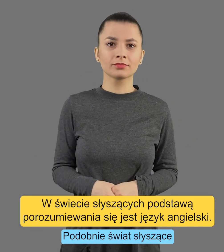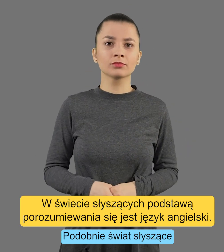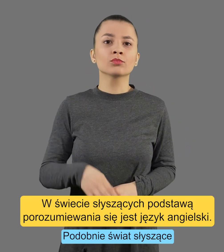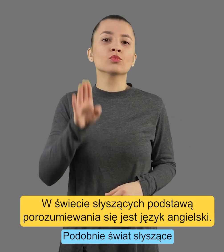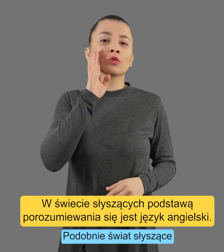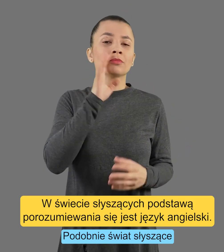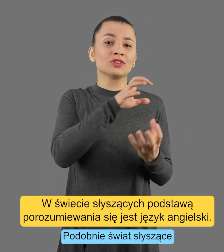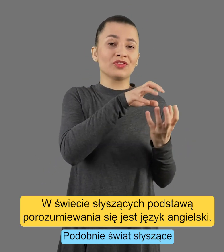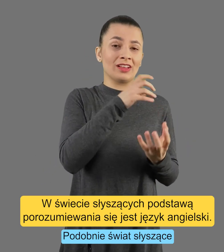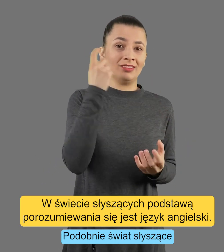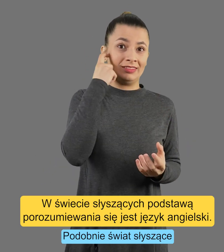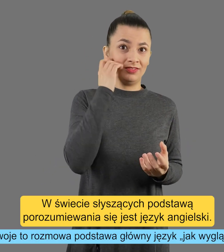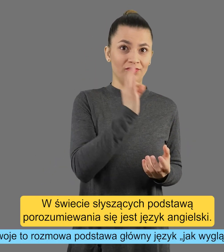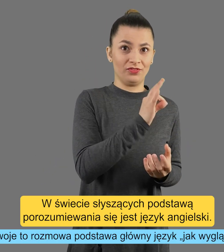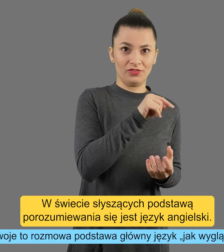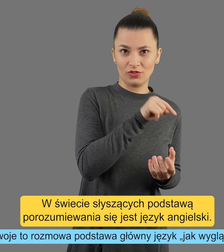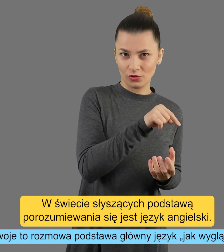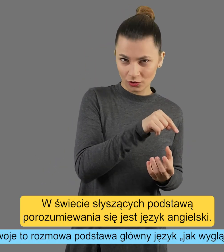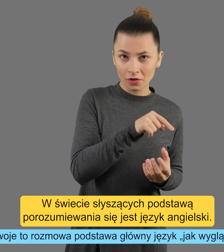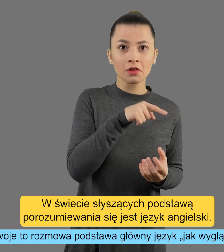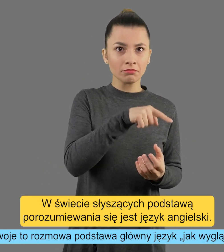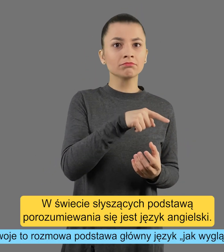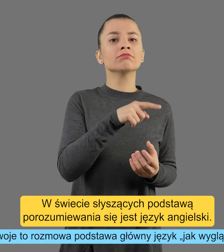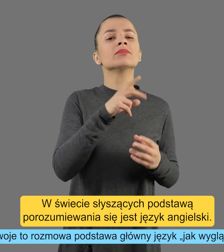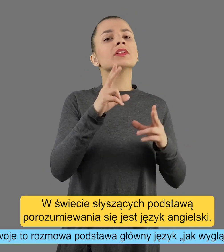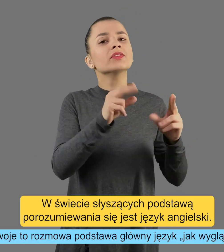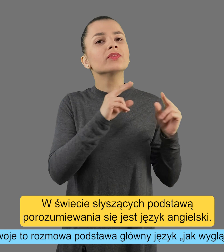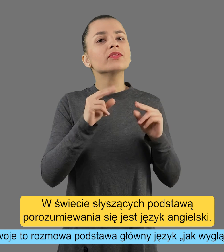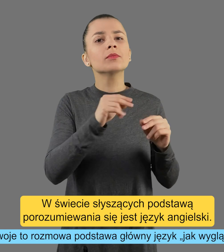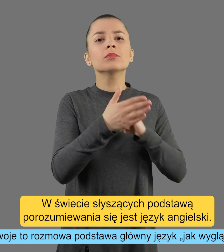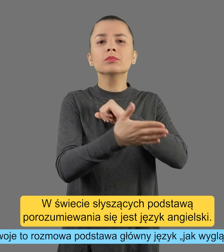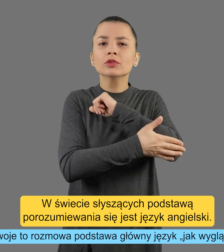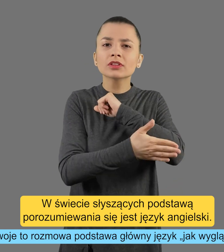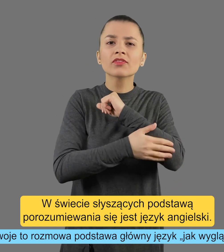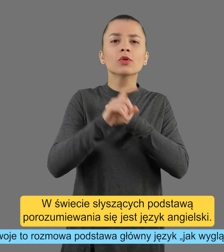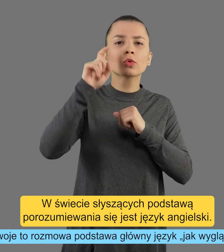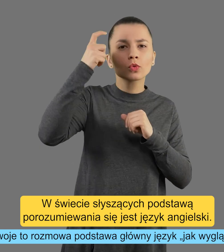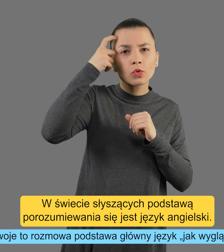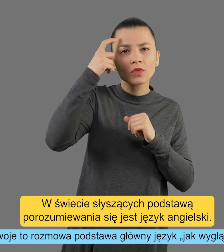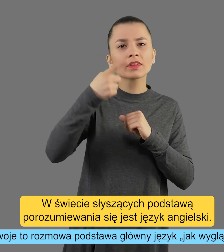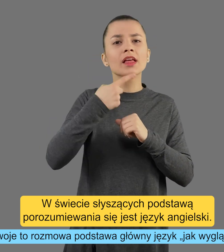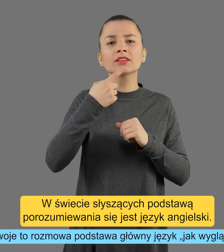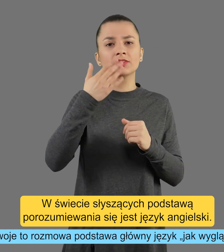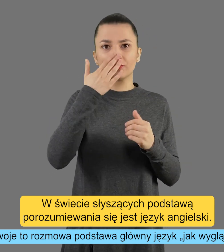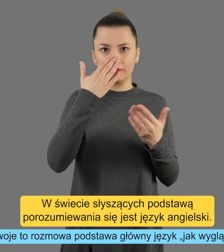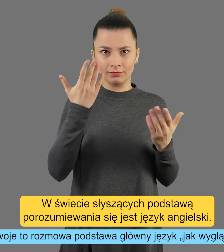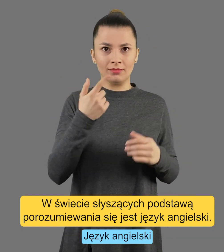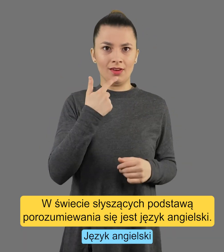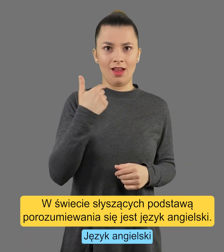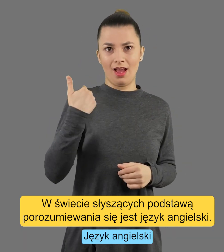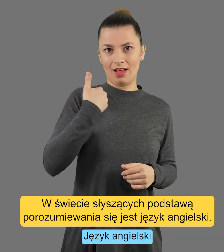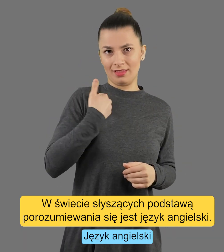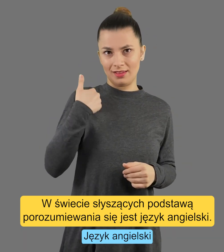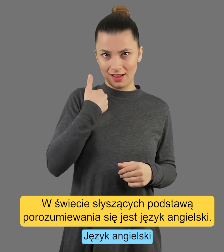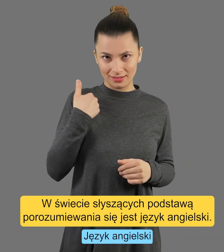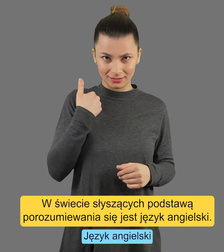In the hearing world, English is the main language of communication.